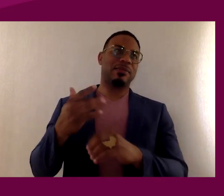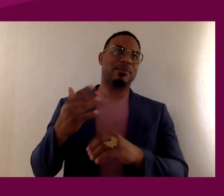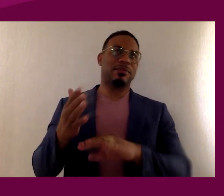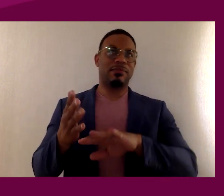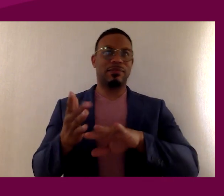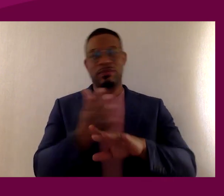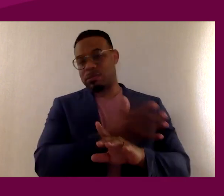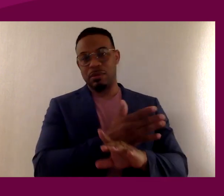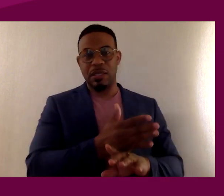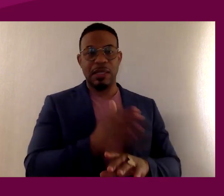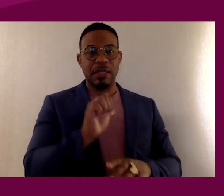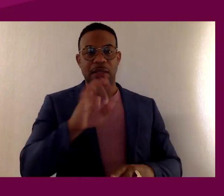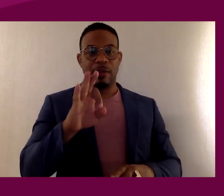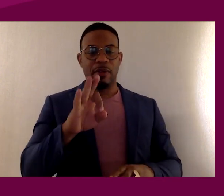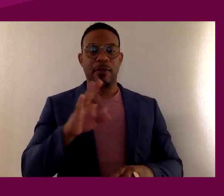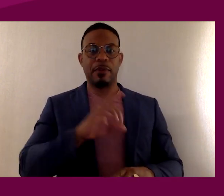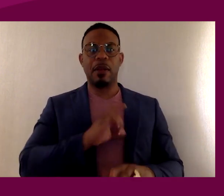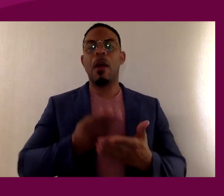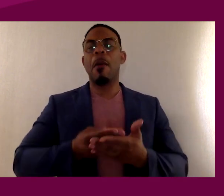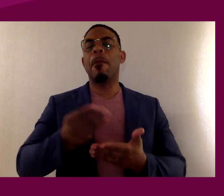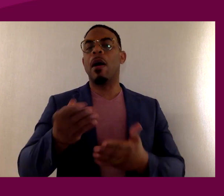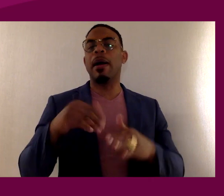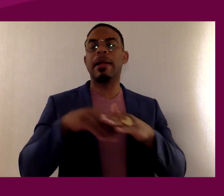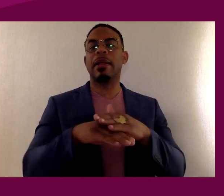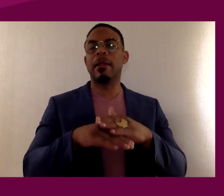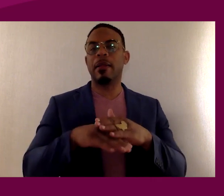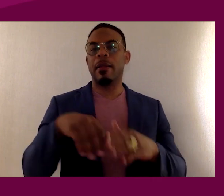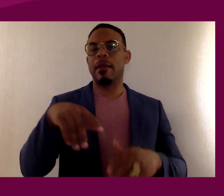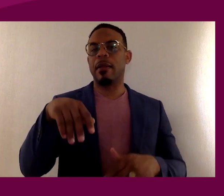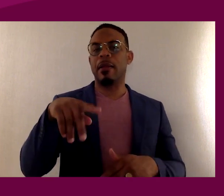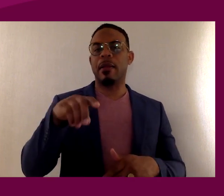But by that time, a couple years had gone by and the San Francisco police had bought